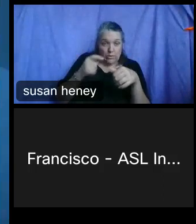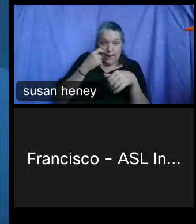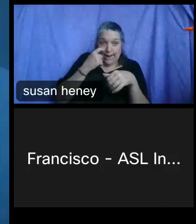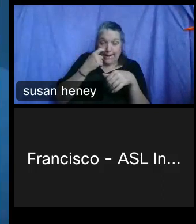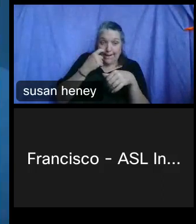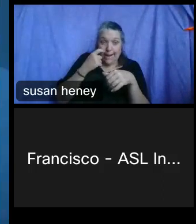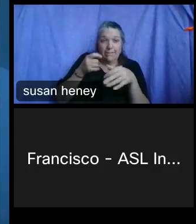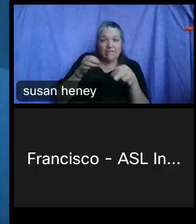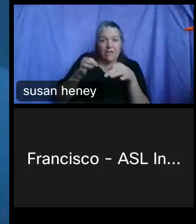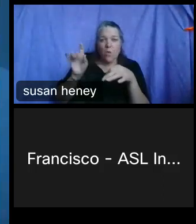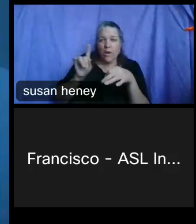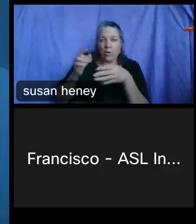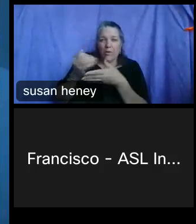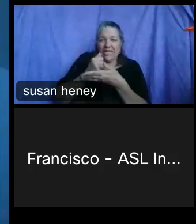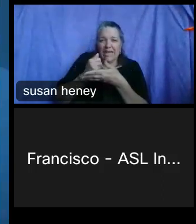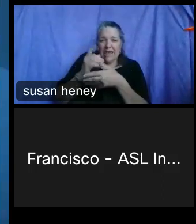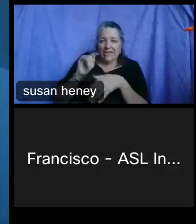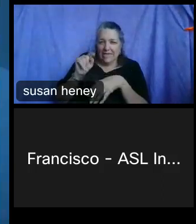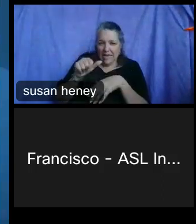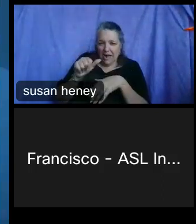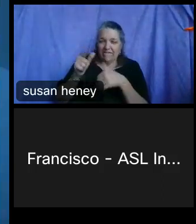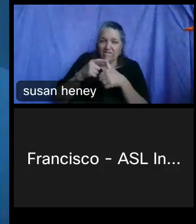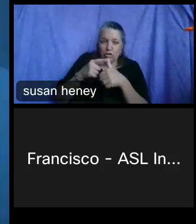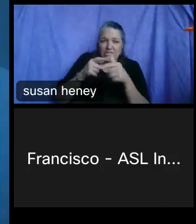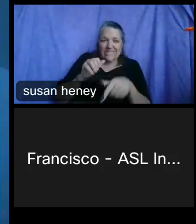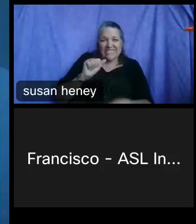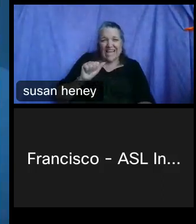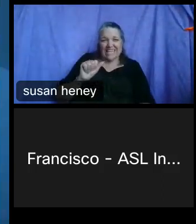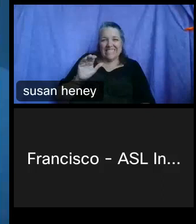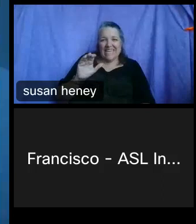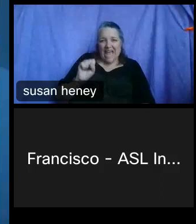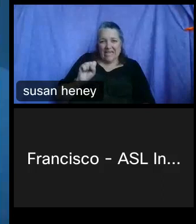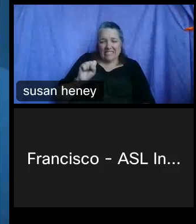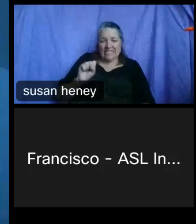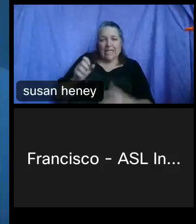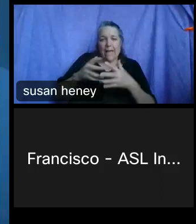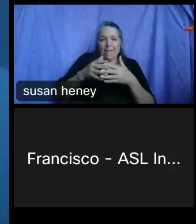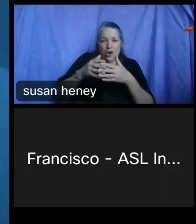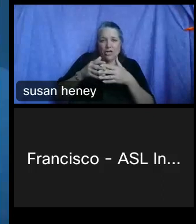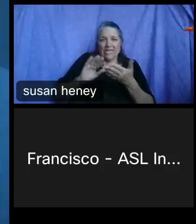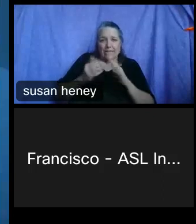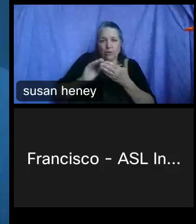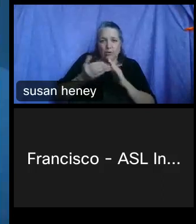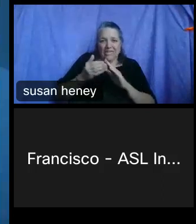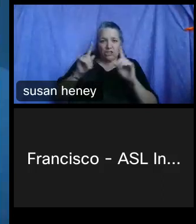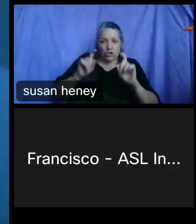The first data source is the American Community Survey or otherwise known as the ACS. The ACS is